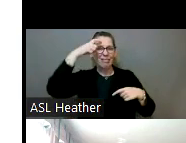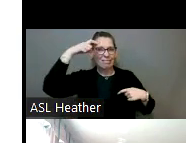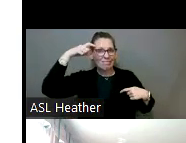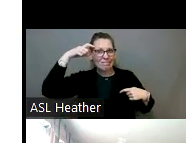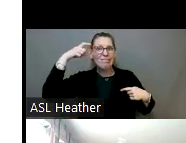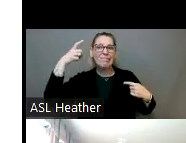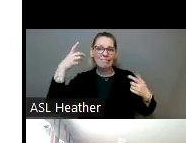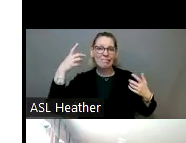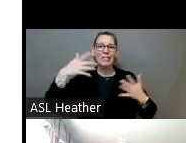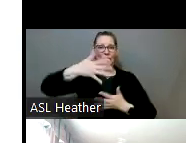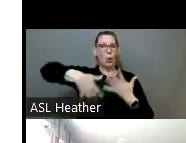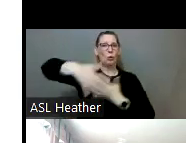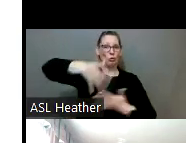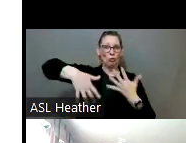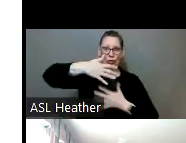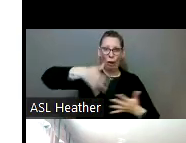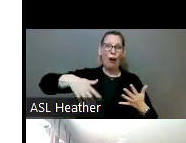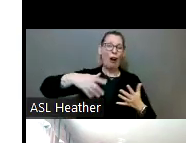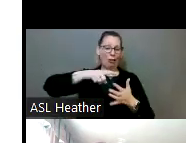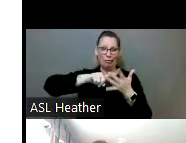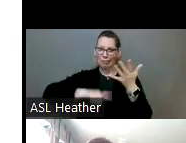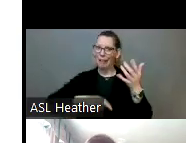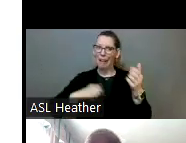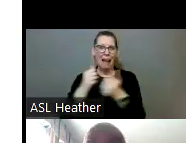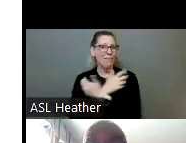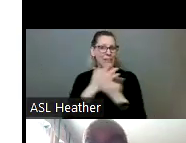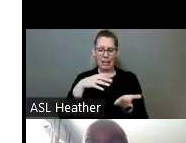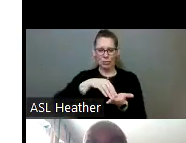socially, politically, all that, and students are experiencing that;